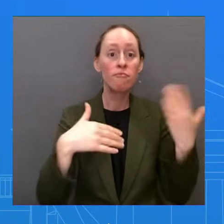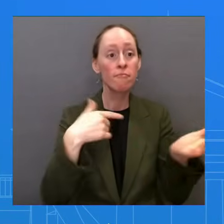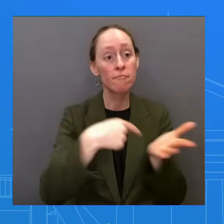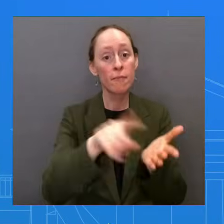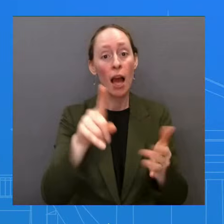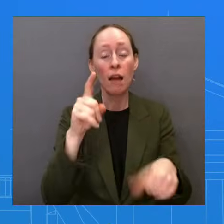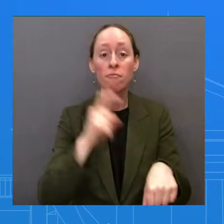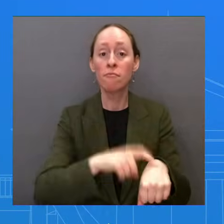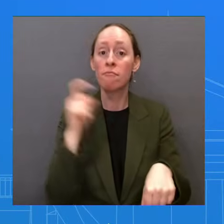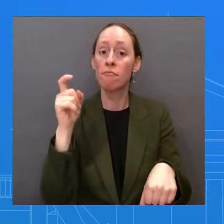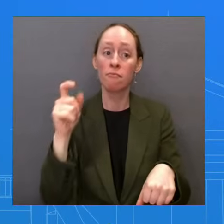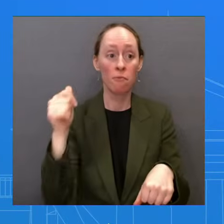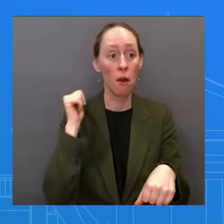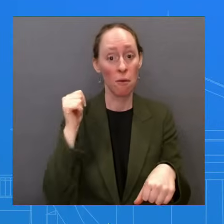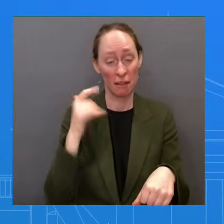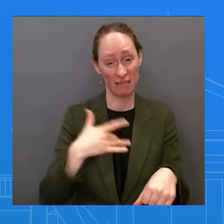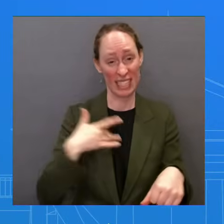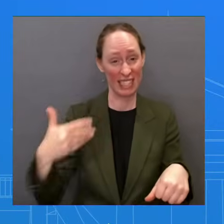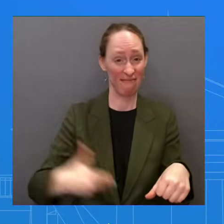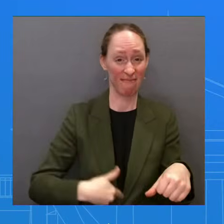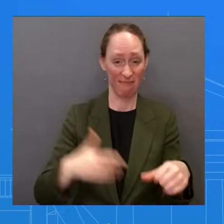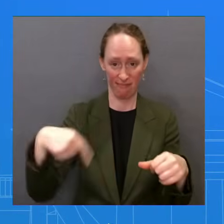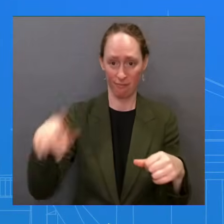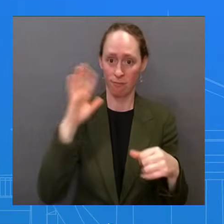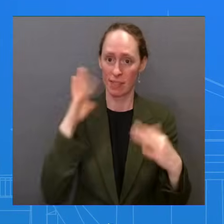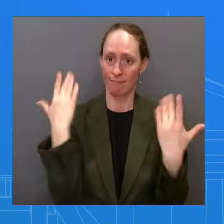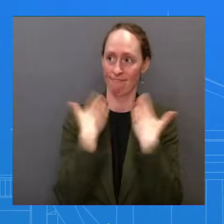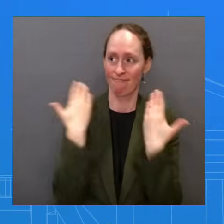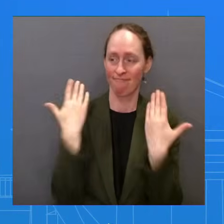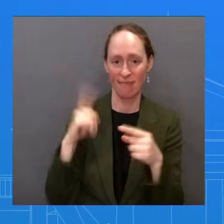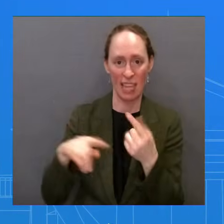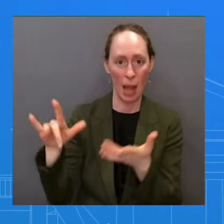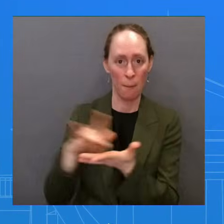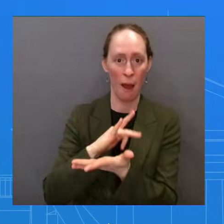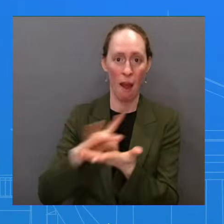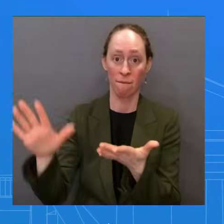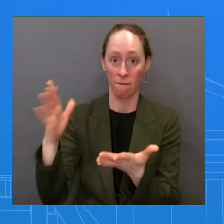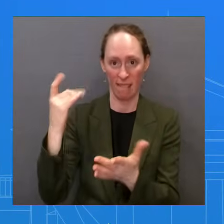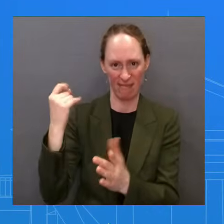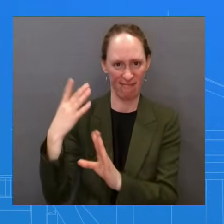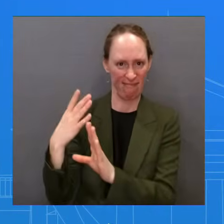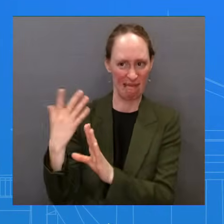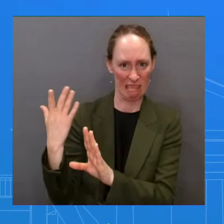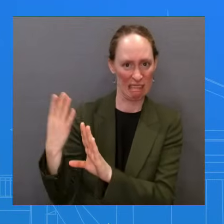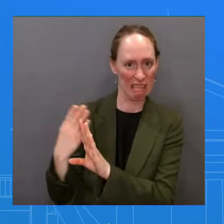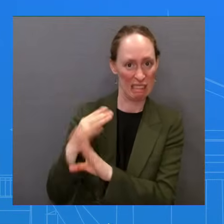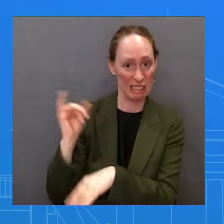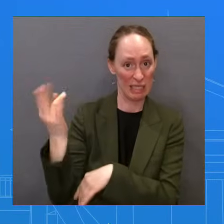The updated projection should be a wake-up call to Congress. It is time for the Speaker and the MAGA